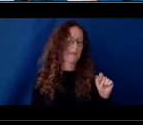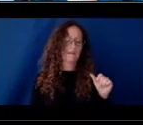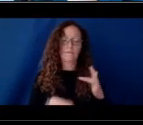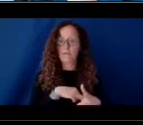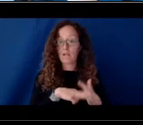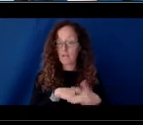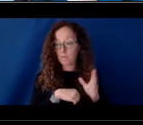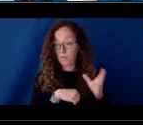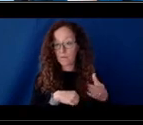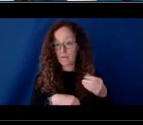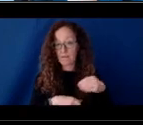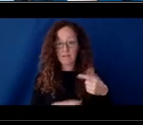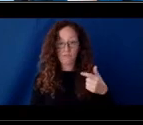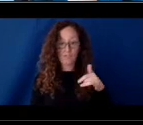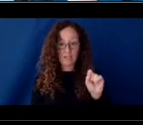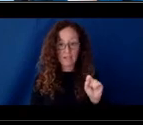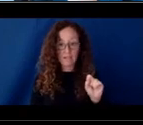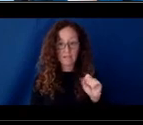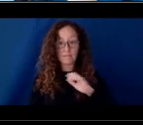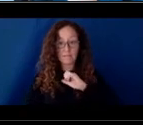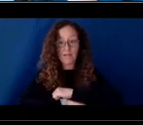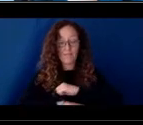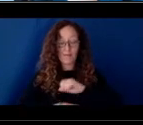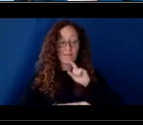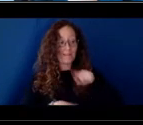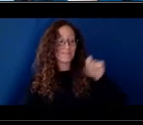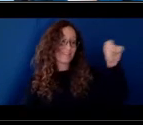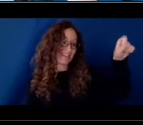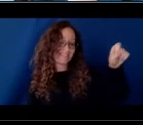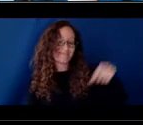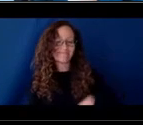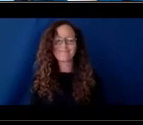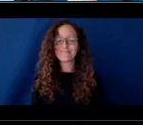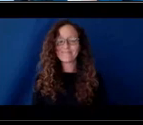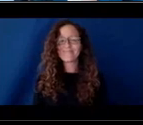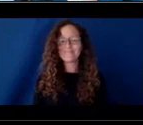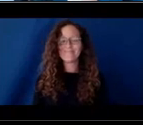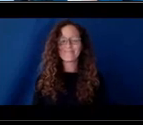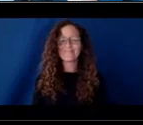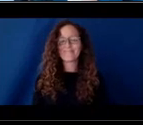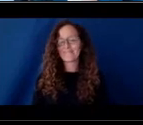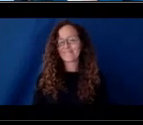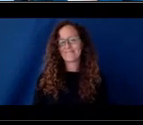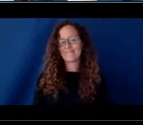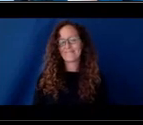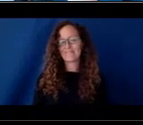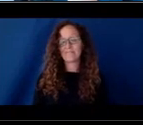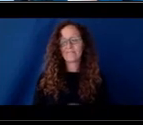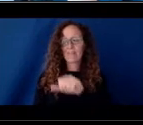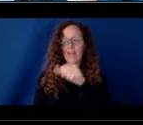in GIS platforms, the answer is yes there. So, does anybody else have any other questions